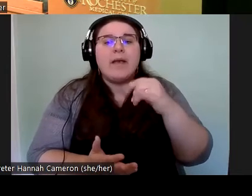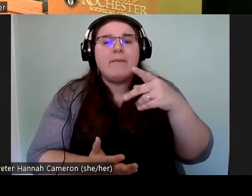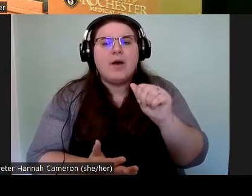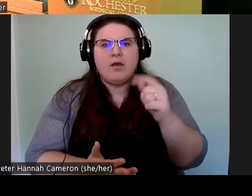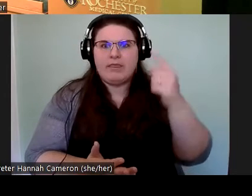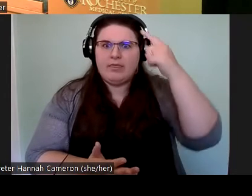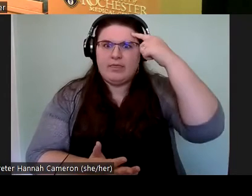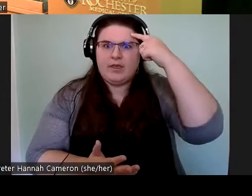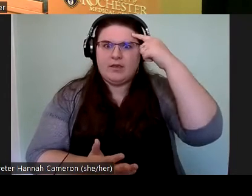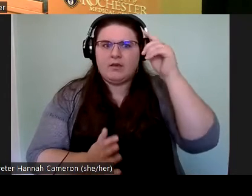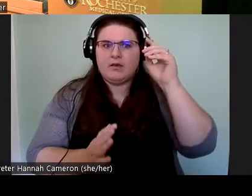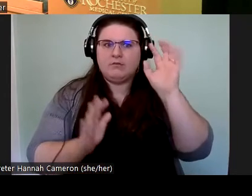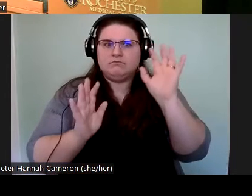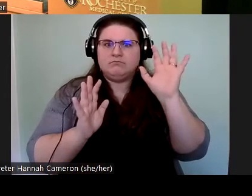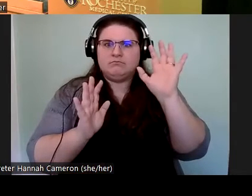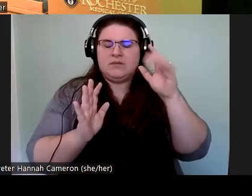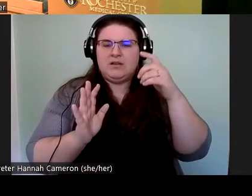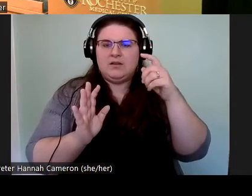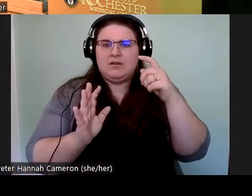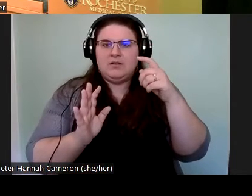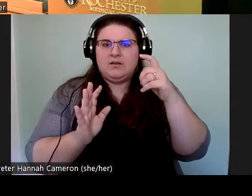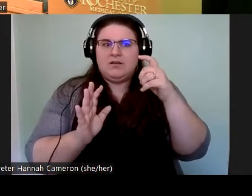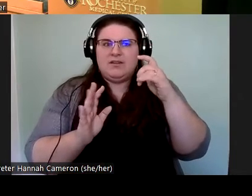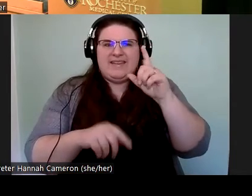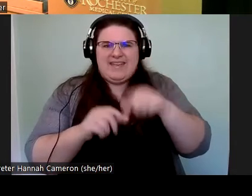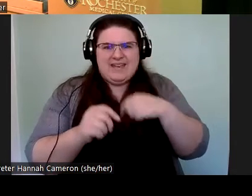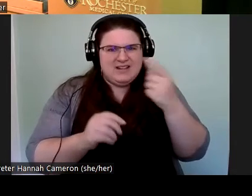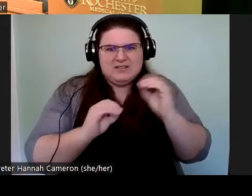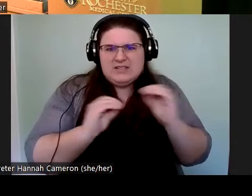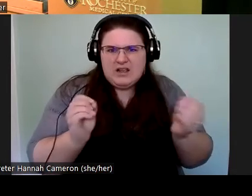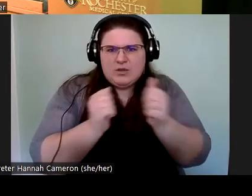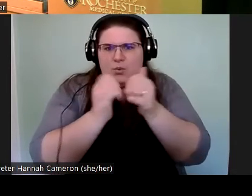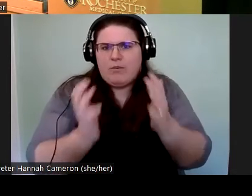tells you anything you have to tell the client one thing we noticed um and we actually worked